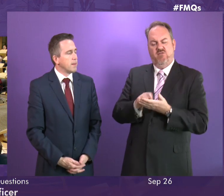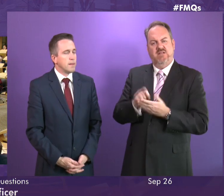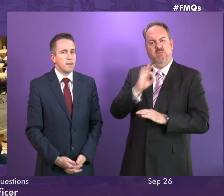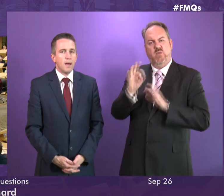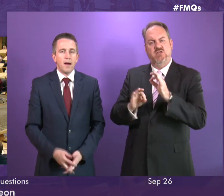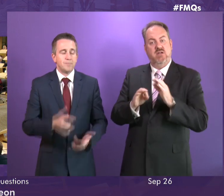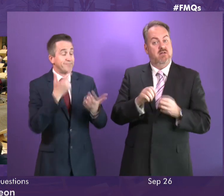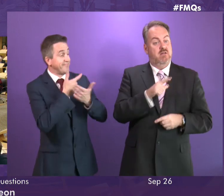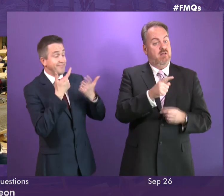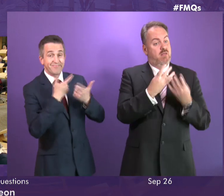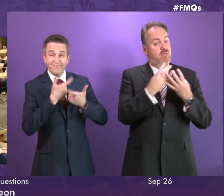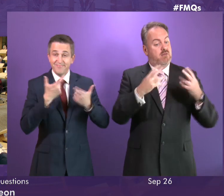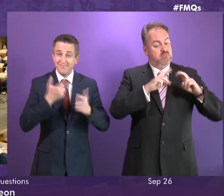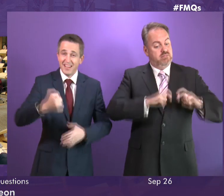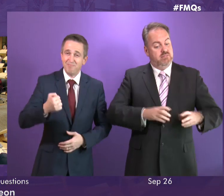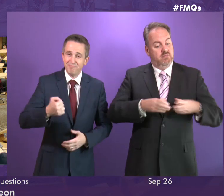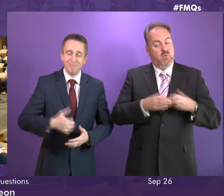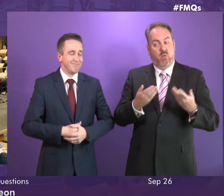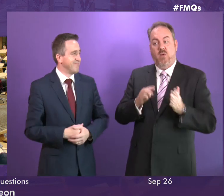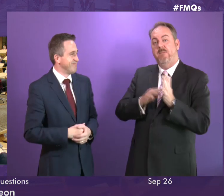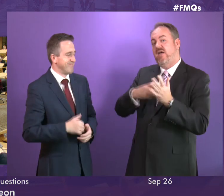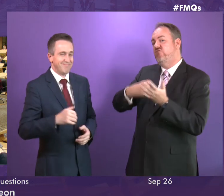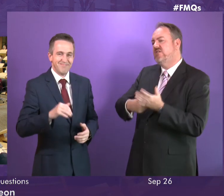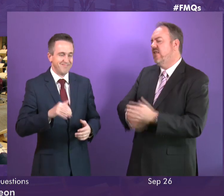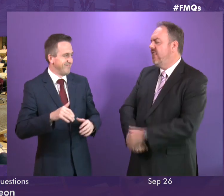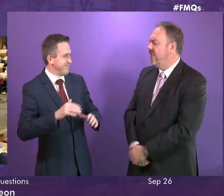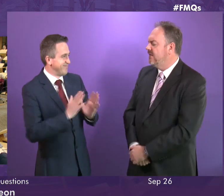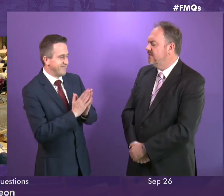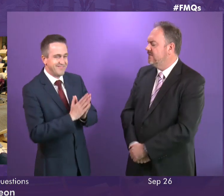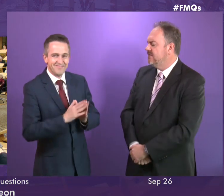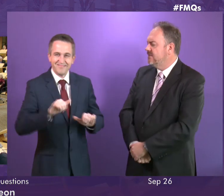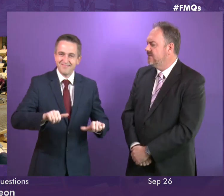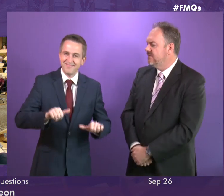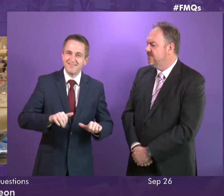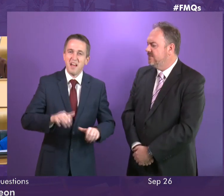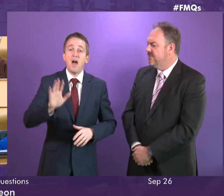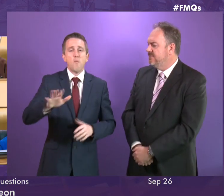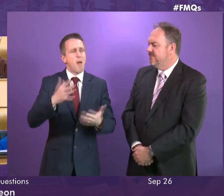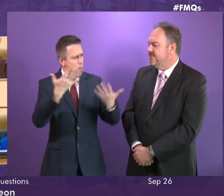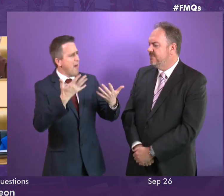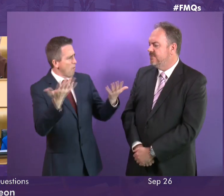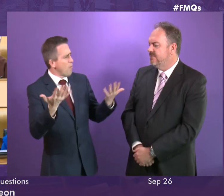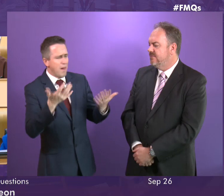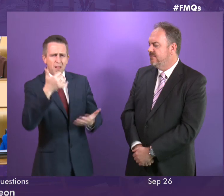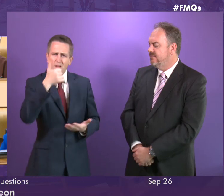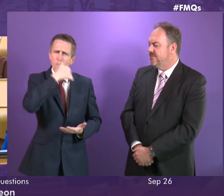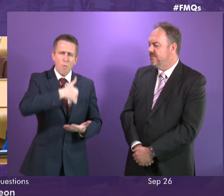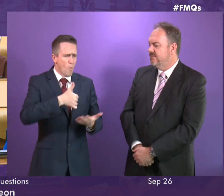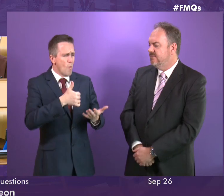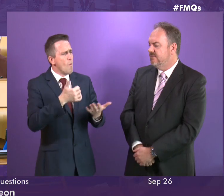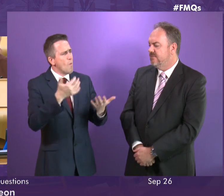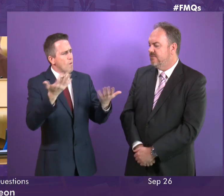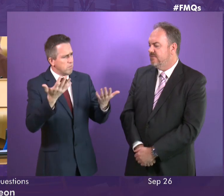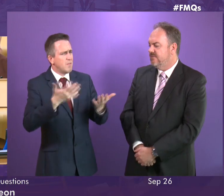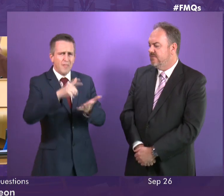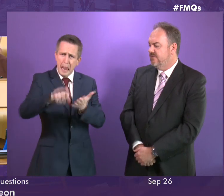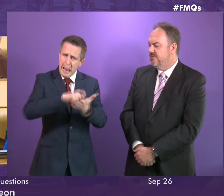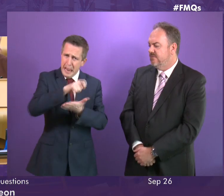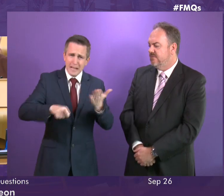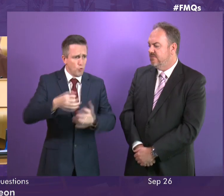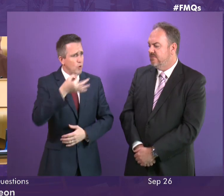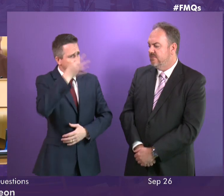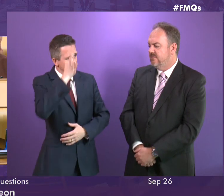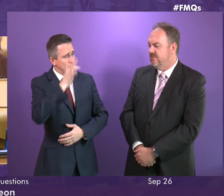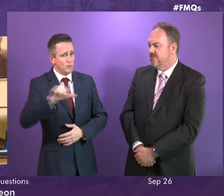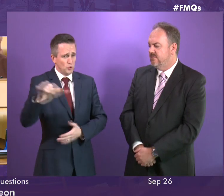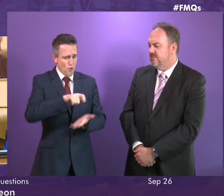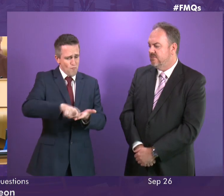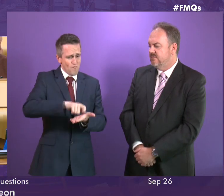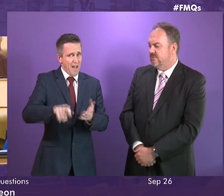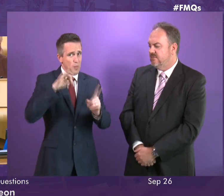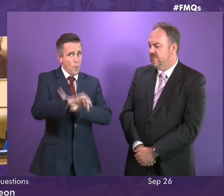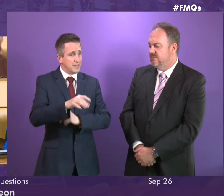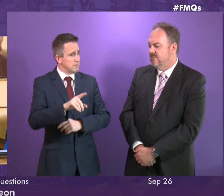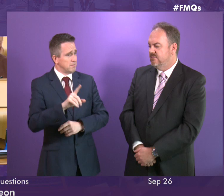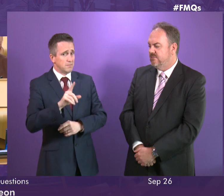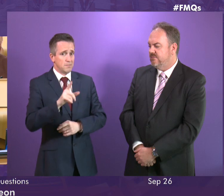The First Minister (Nicola Sturgeon): The Electoral Commission, because it did that